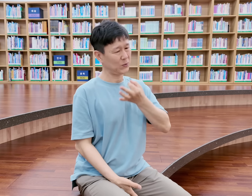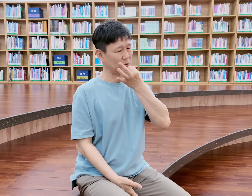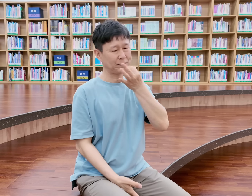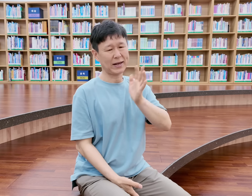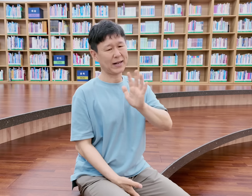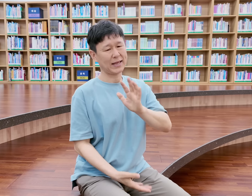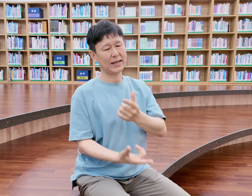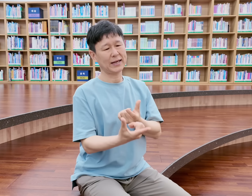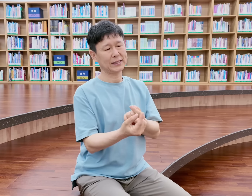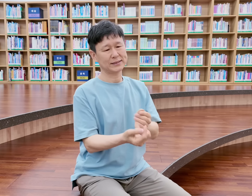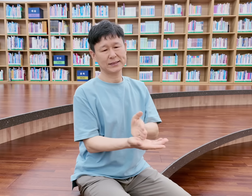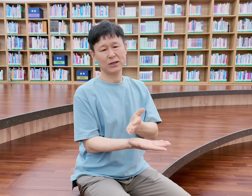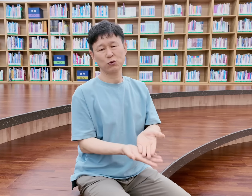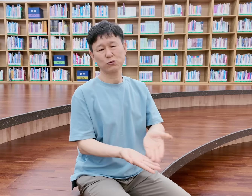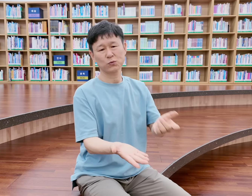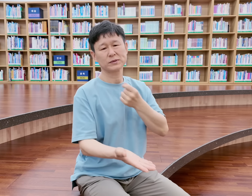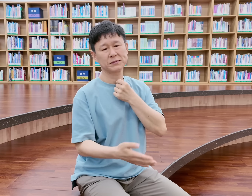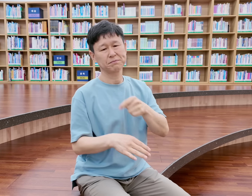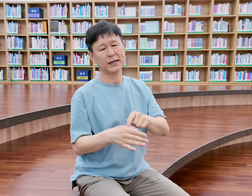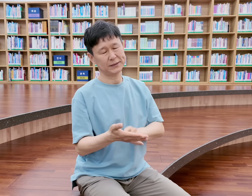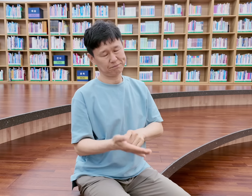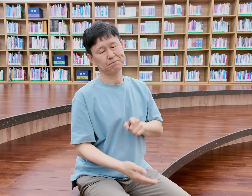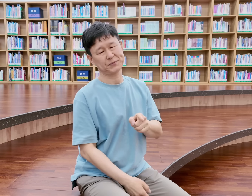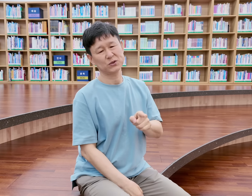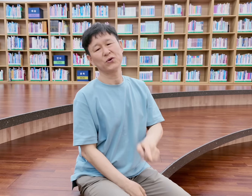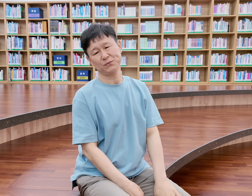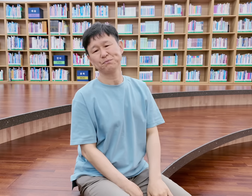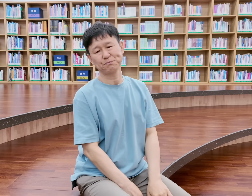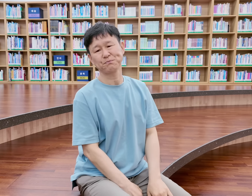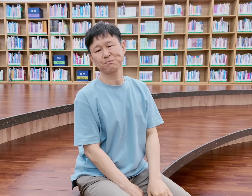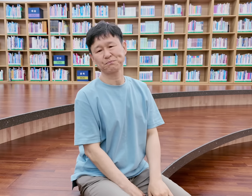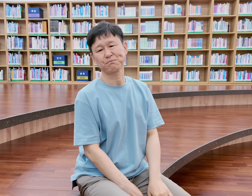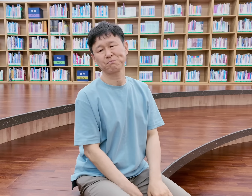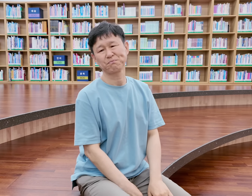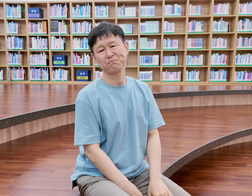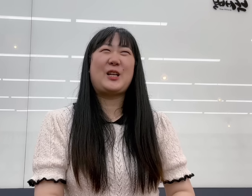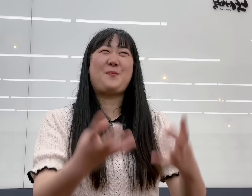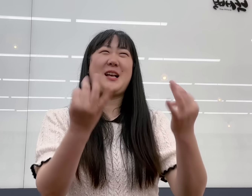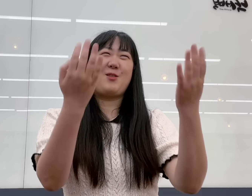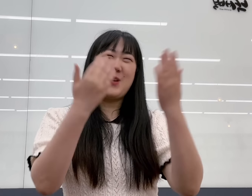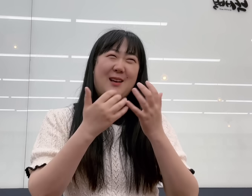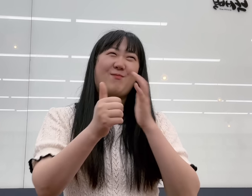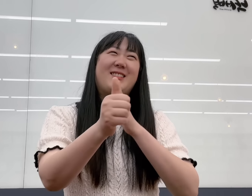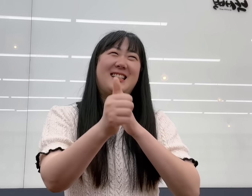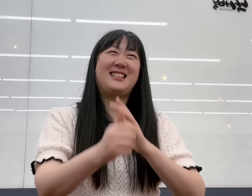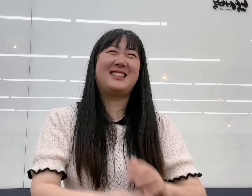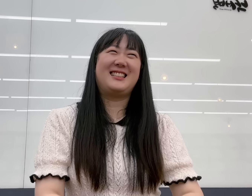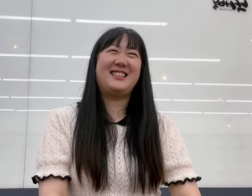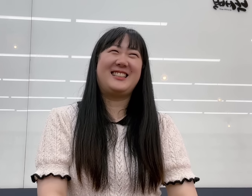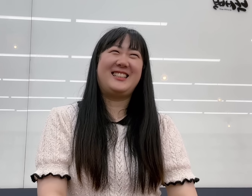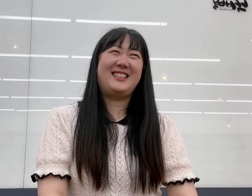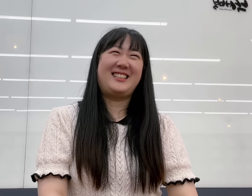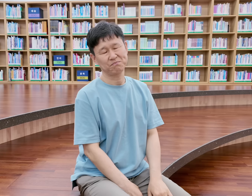I'm not being greedy alone, I want to share with others. Please visit us often!